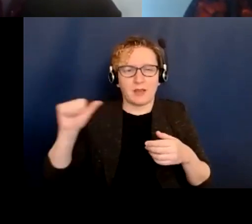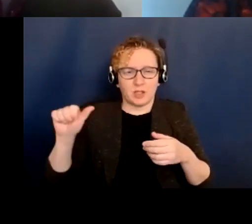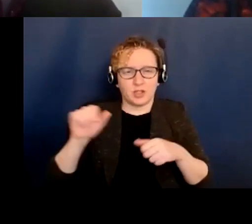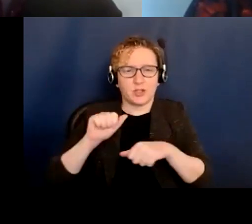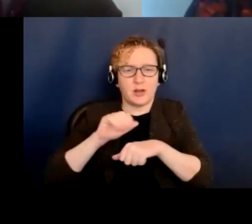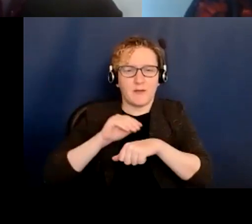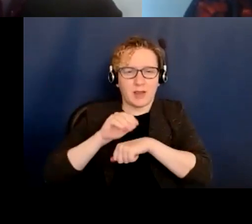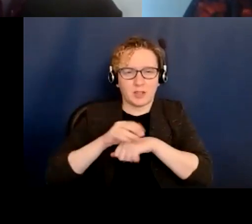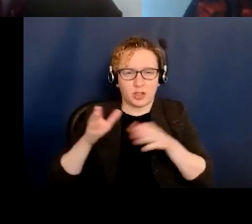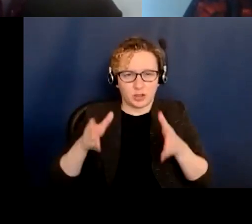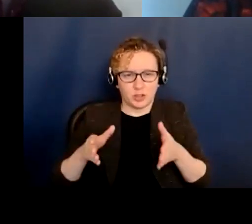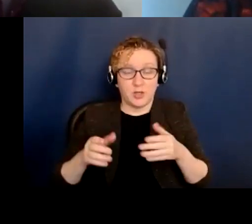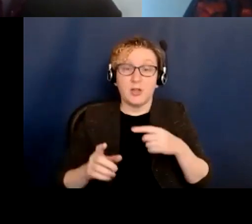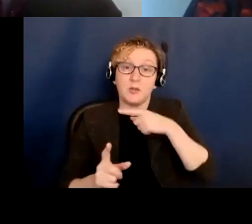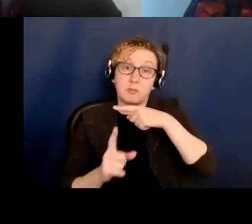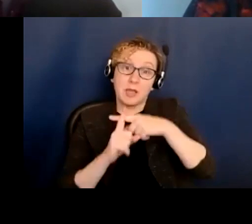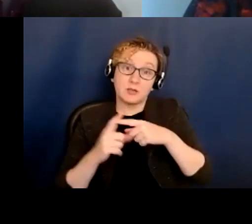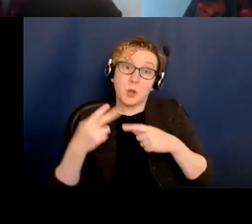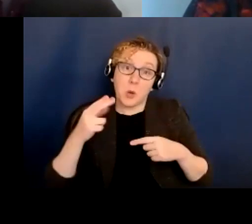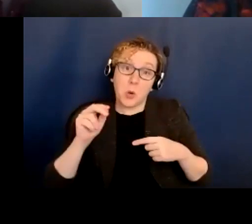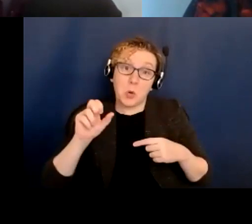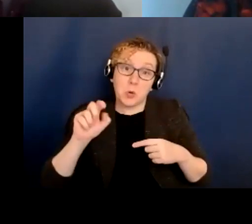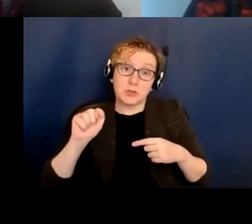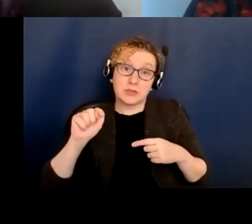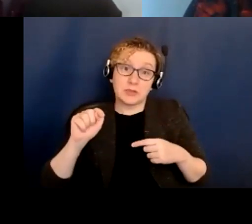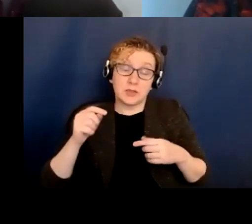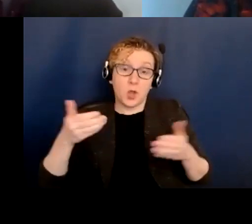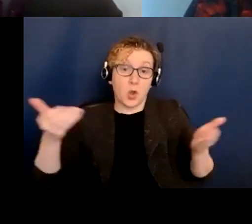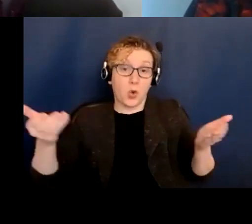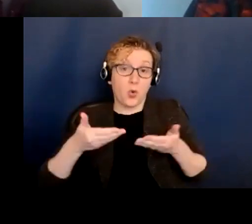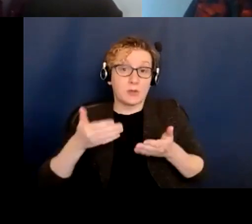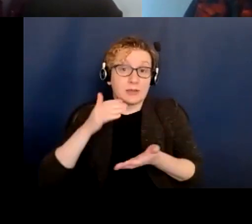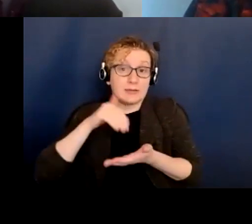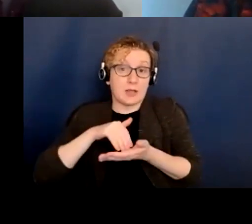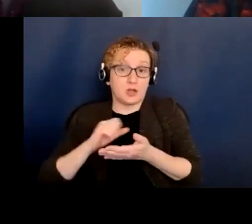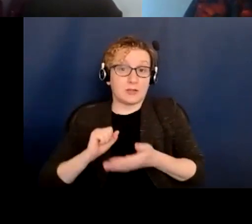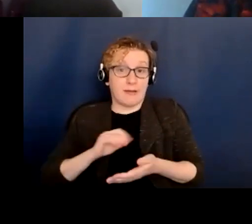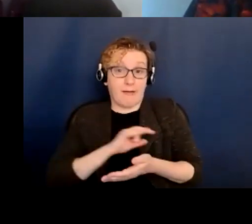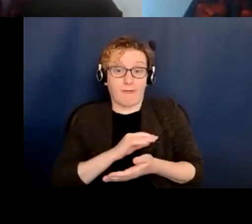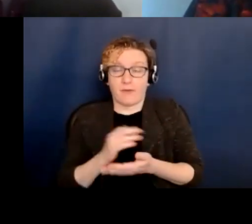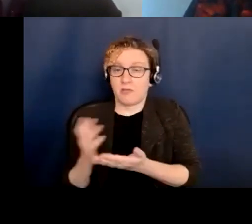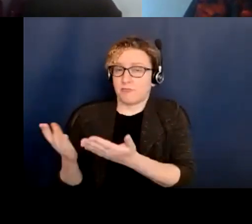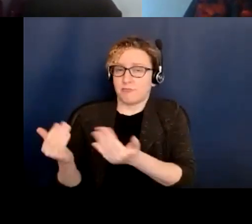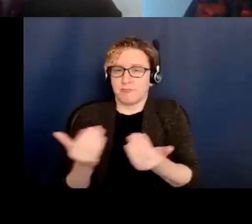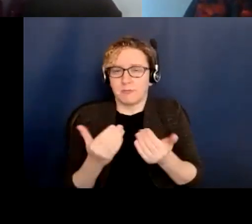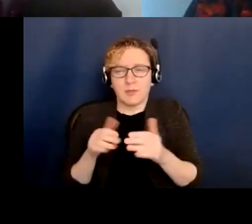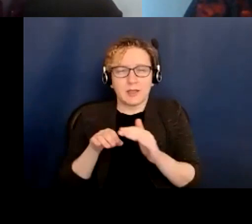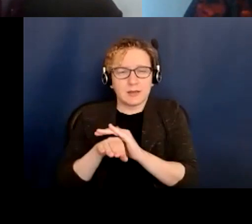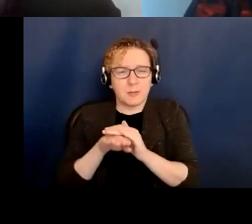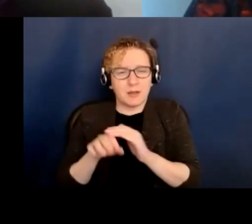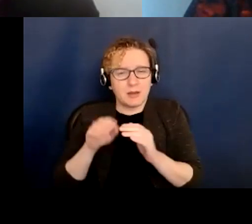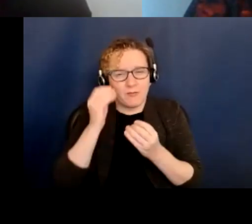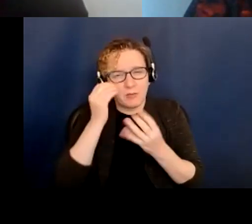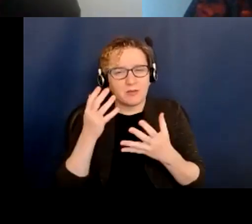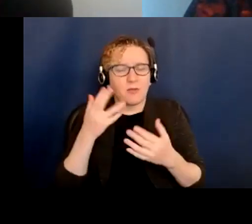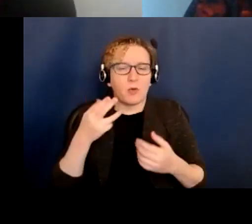could utilize to gather accessibility-based information about the host site.